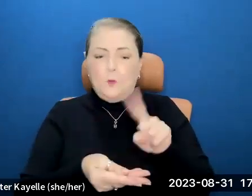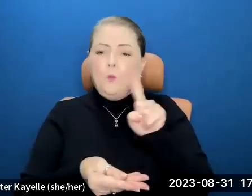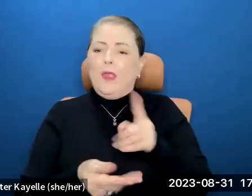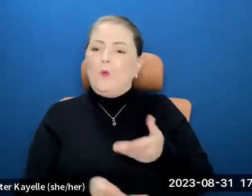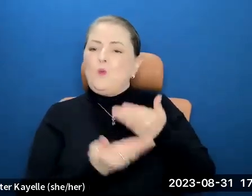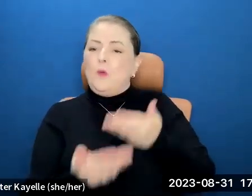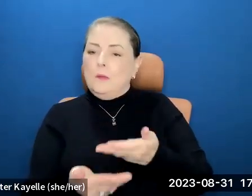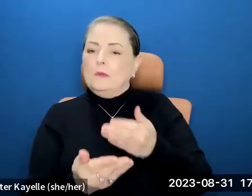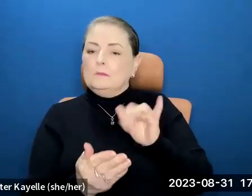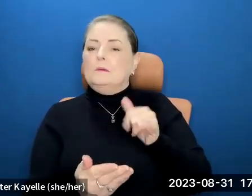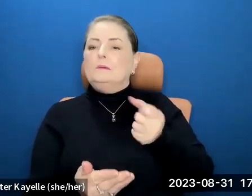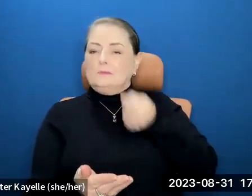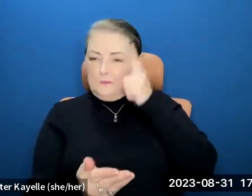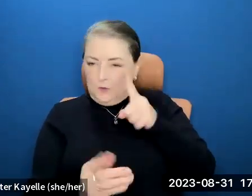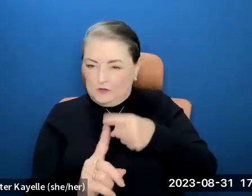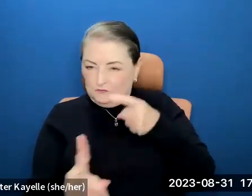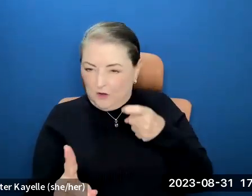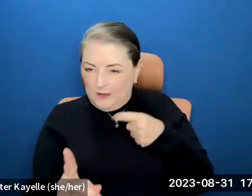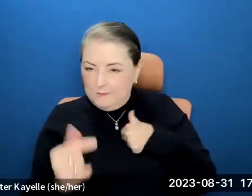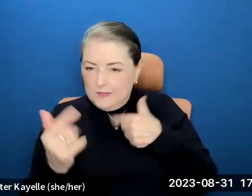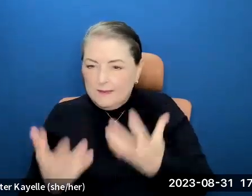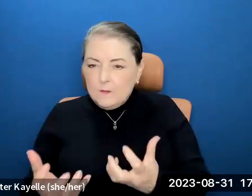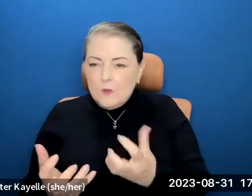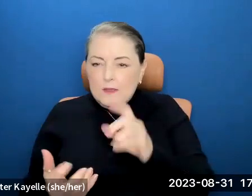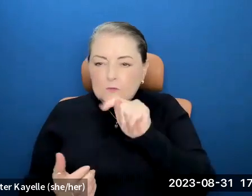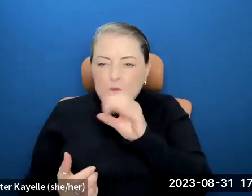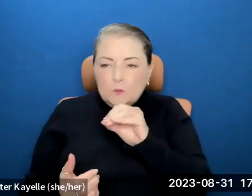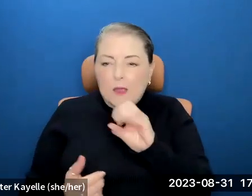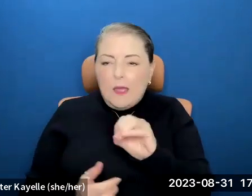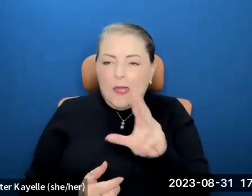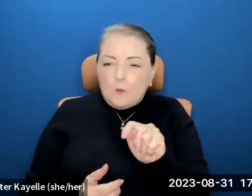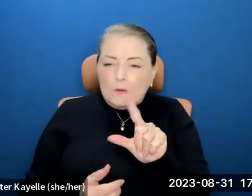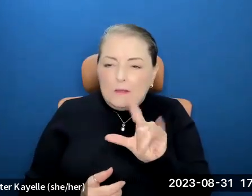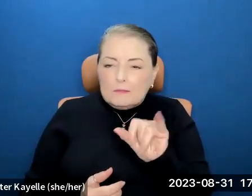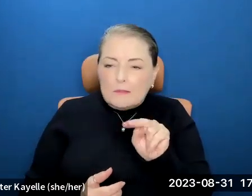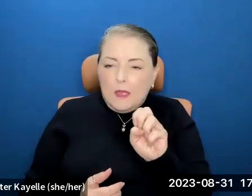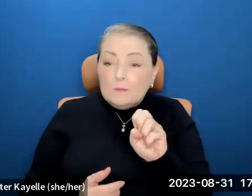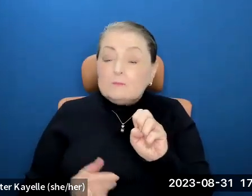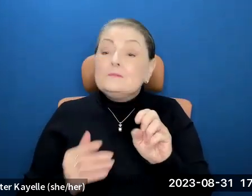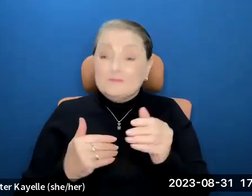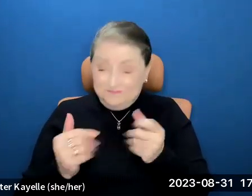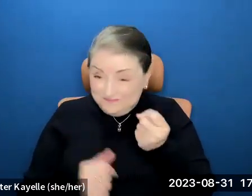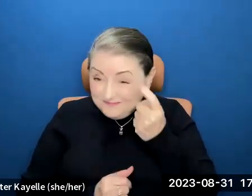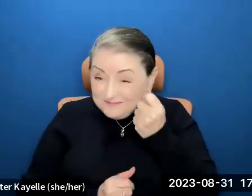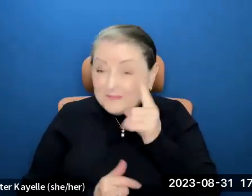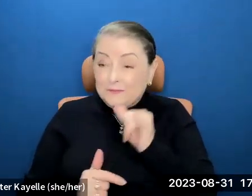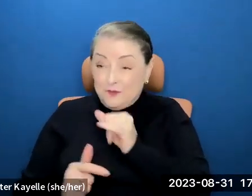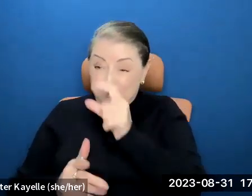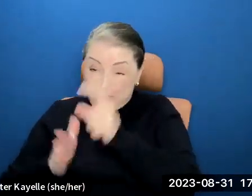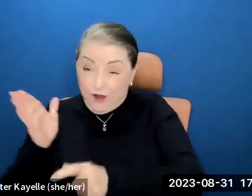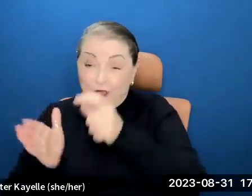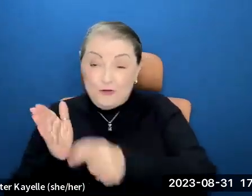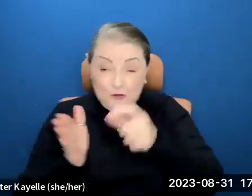came from and just wanted to kind of outline that although the the Articles kind of suggest the way